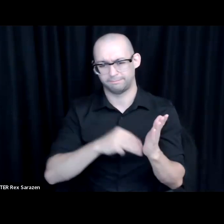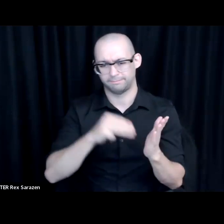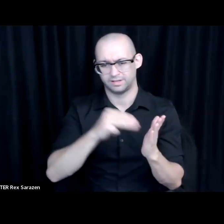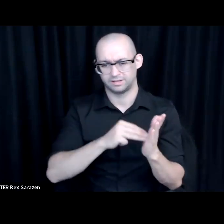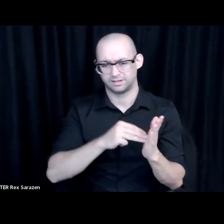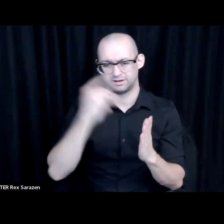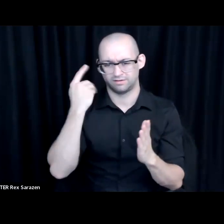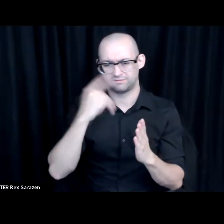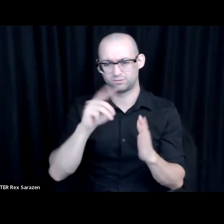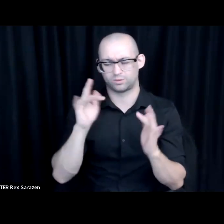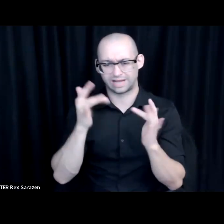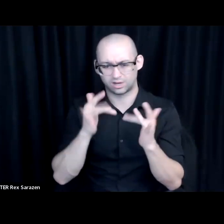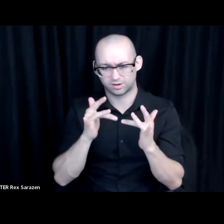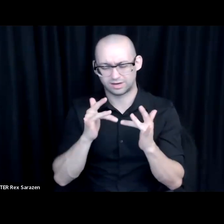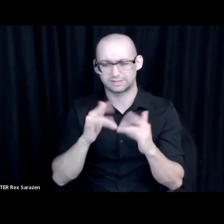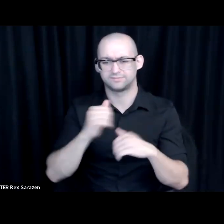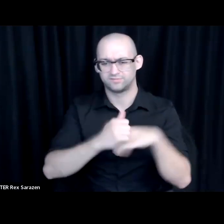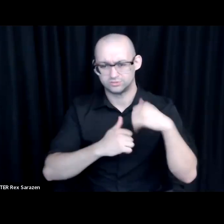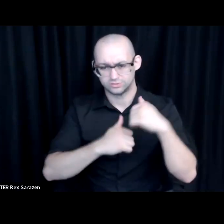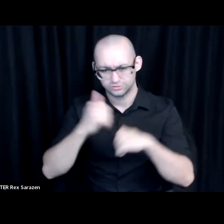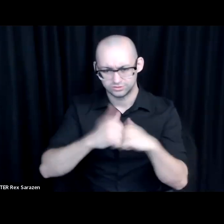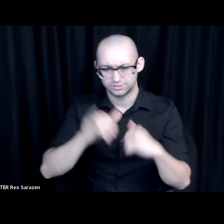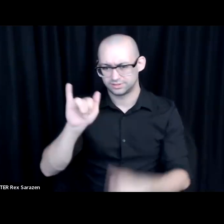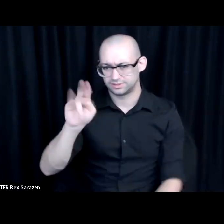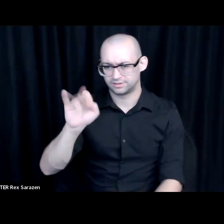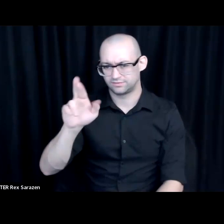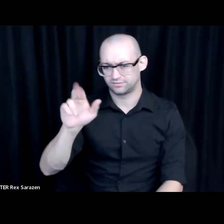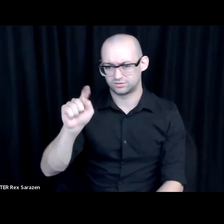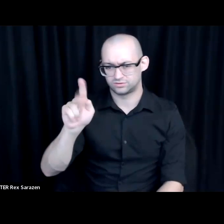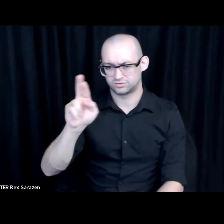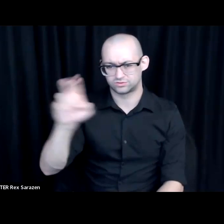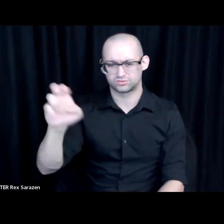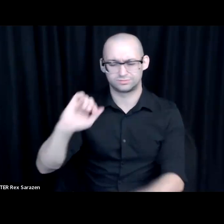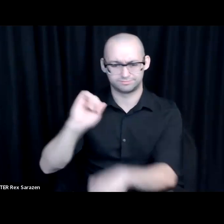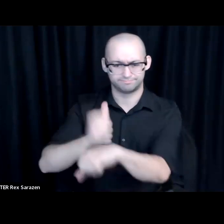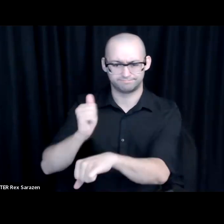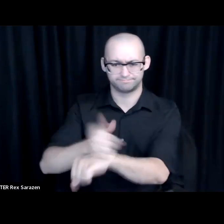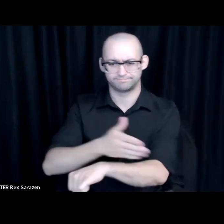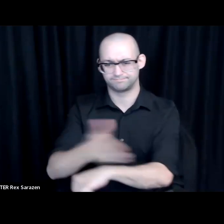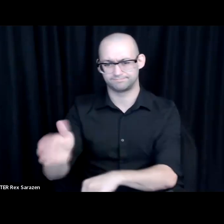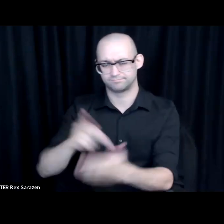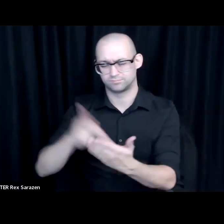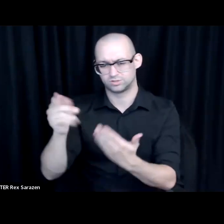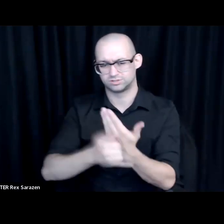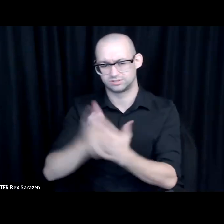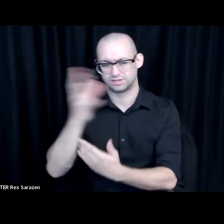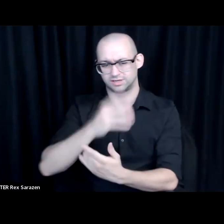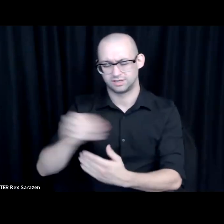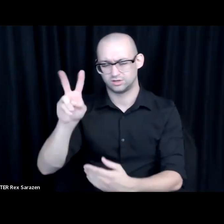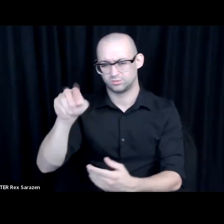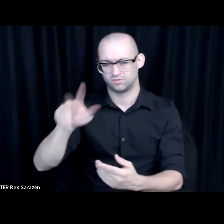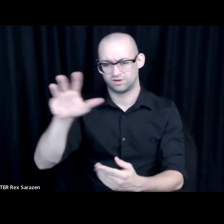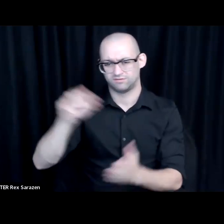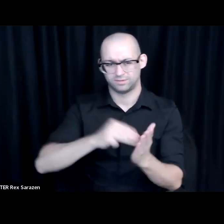deployment projects. And between 100,00 and 2.5 million for adoption and use projects. More